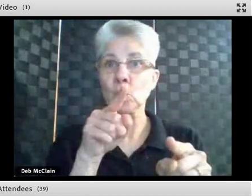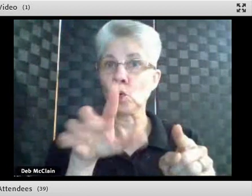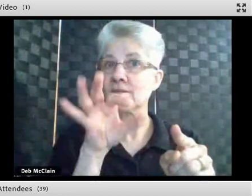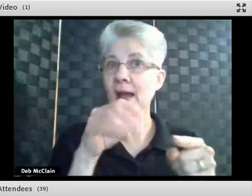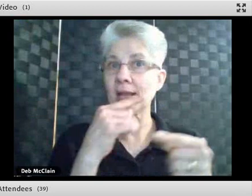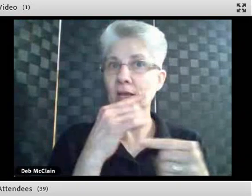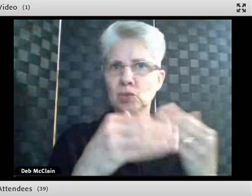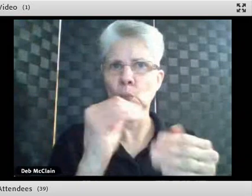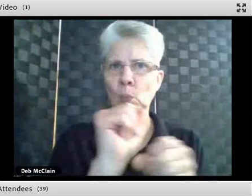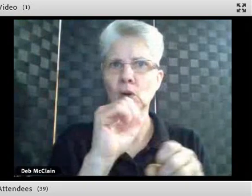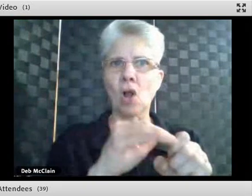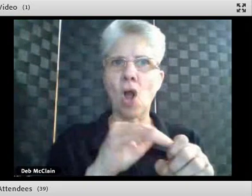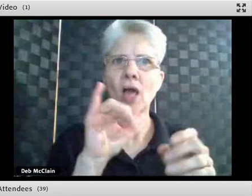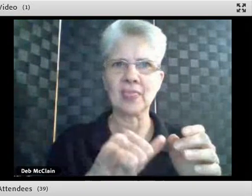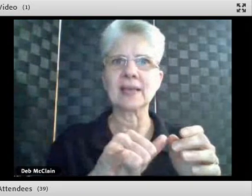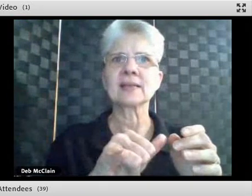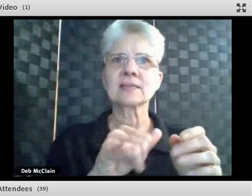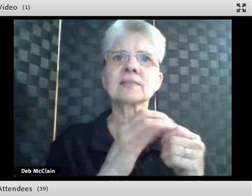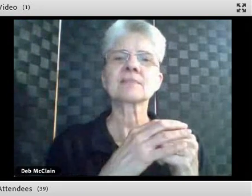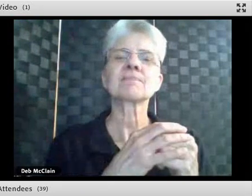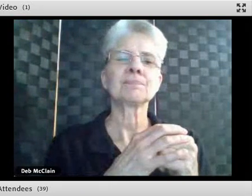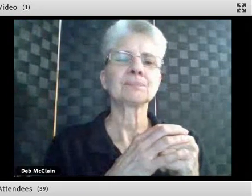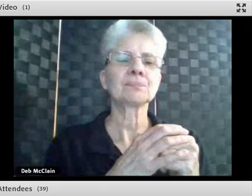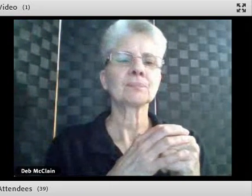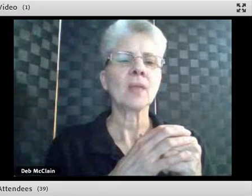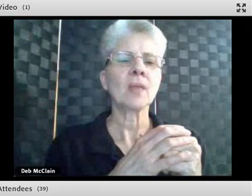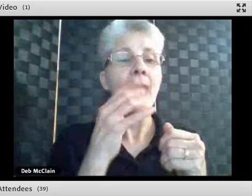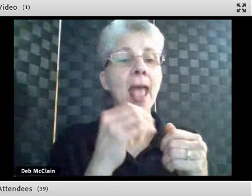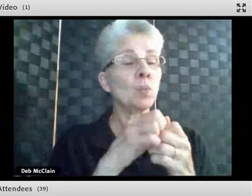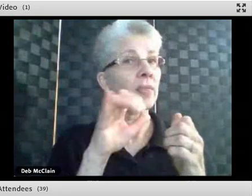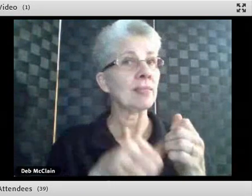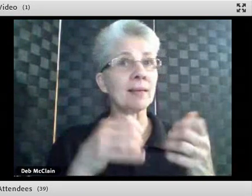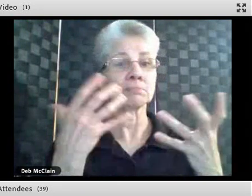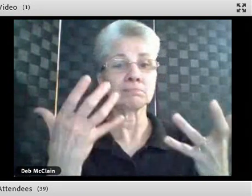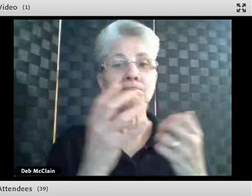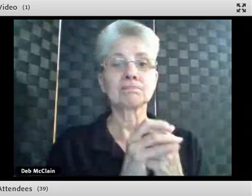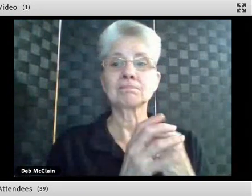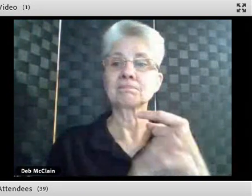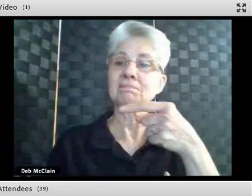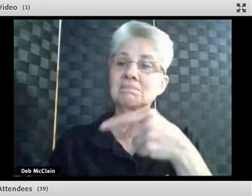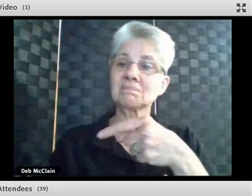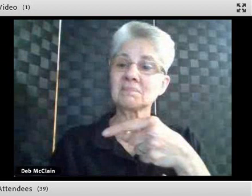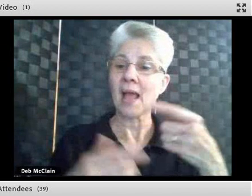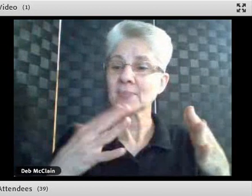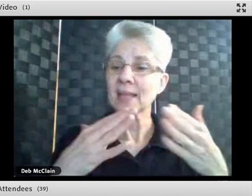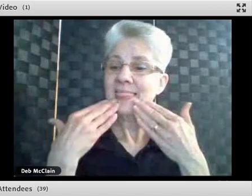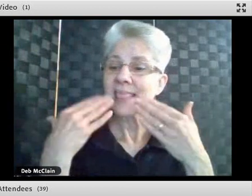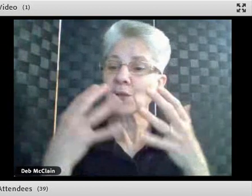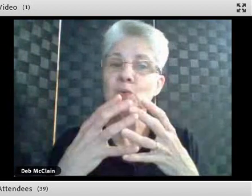As you start working at this at your organizations. And with that, I am done. Thank you, all.